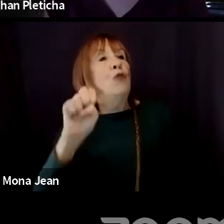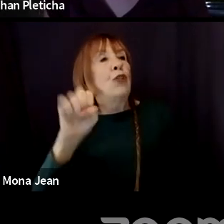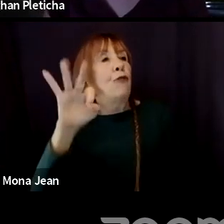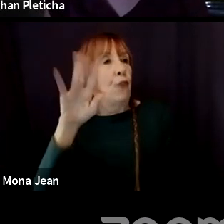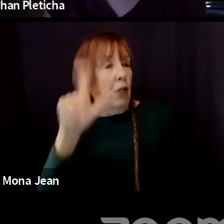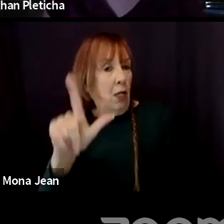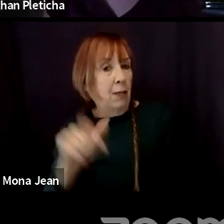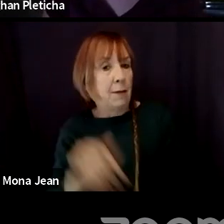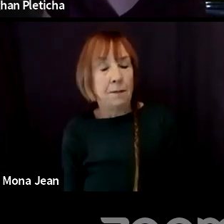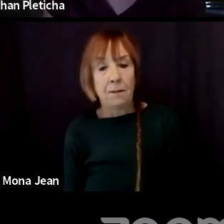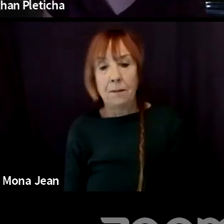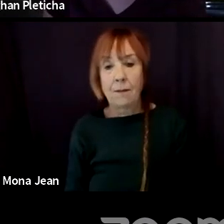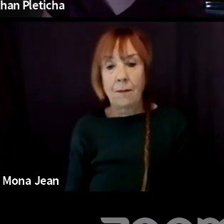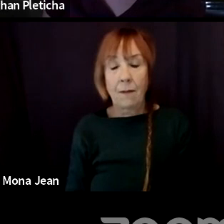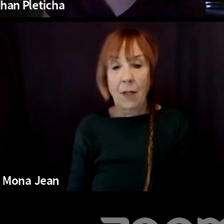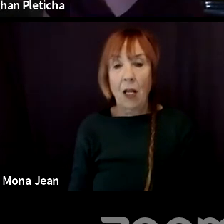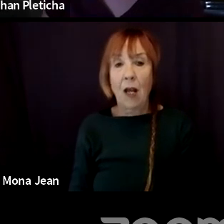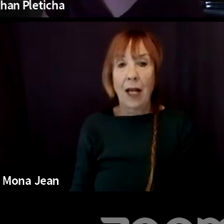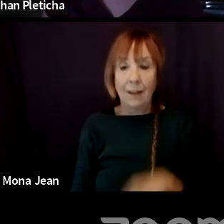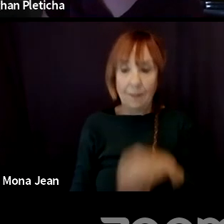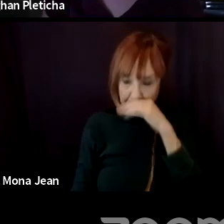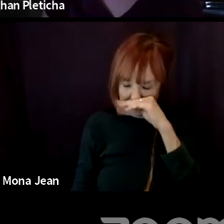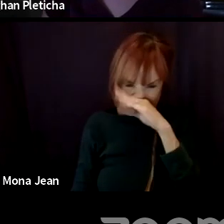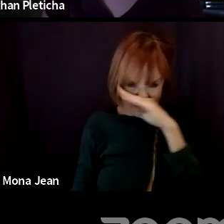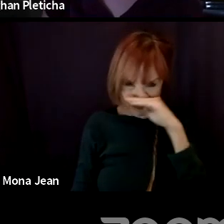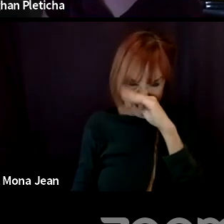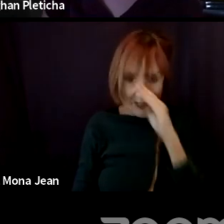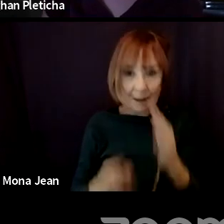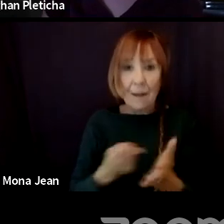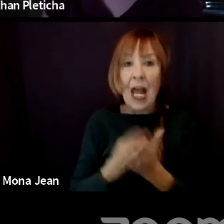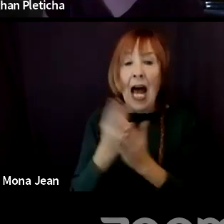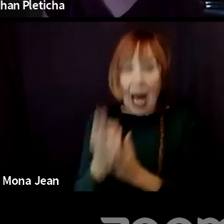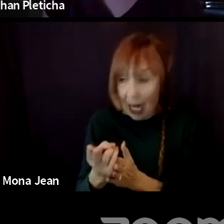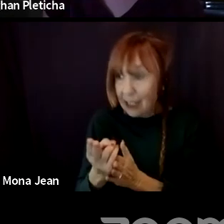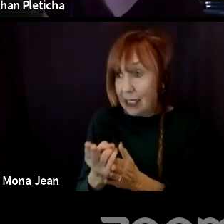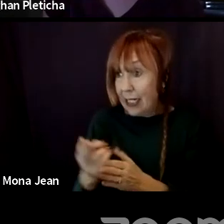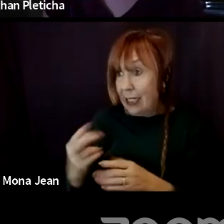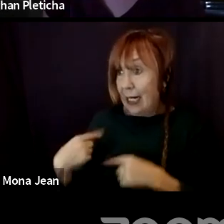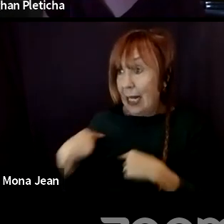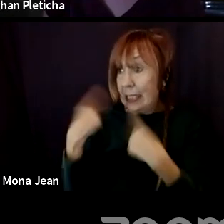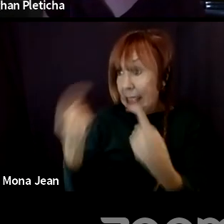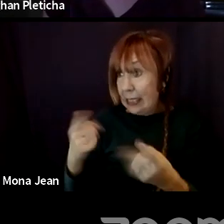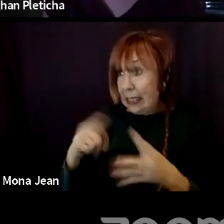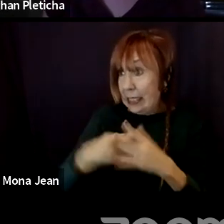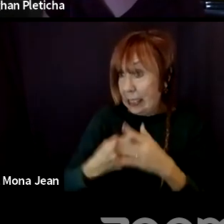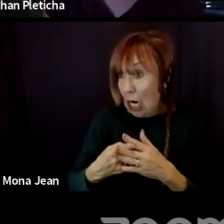I've had one day off. Oh! I'm sitting here in my office now, I'm on the lot here in West Hollywood,